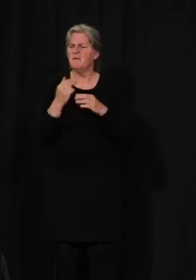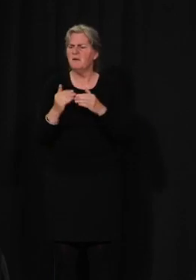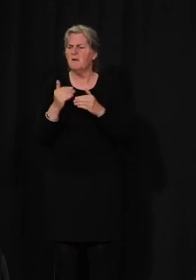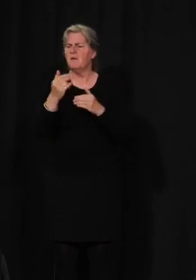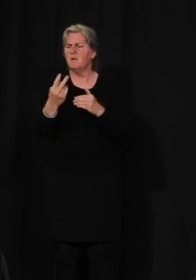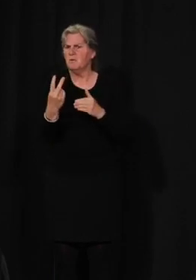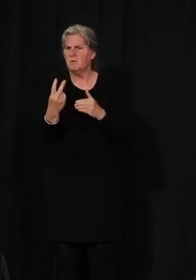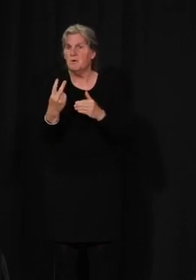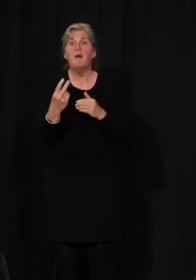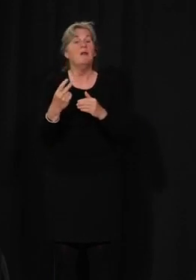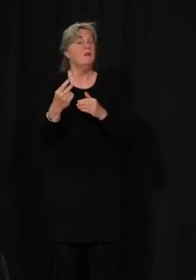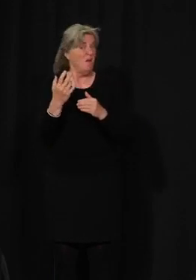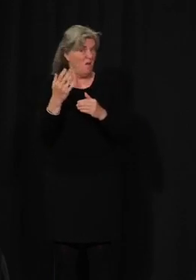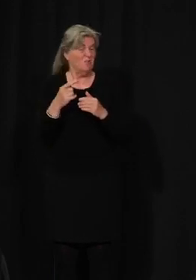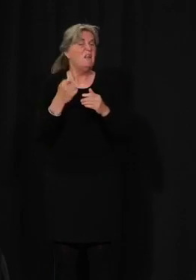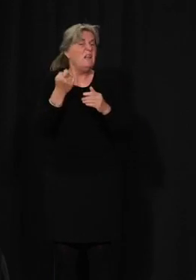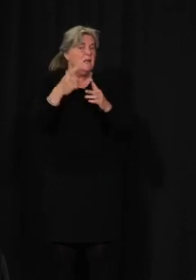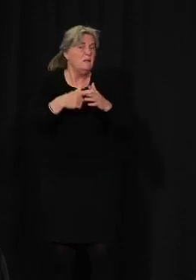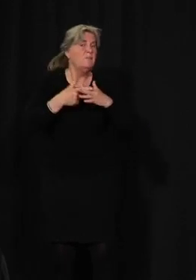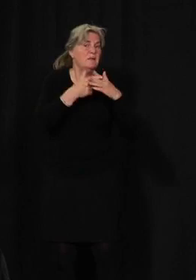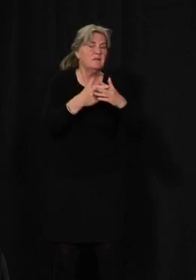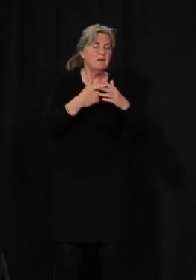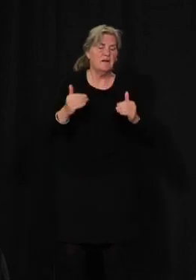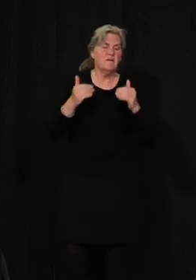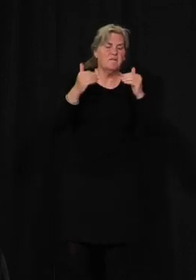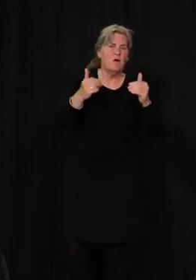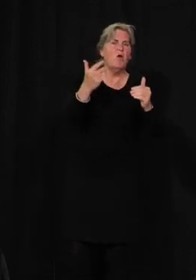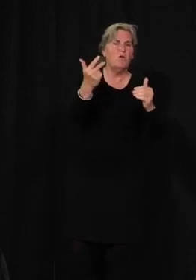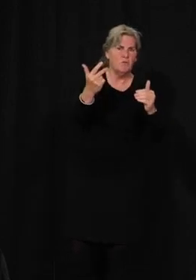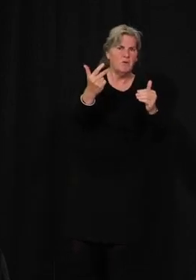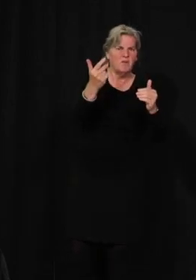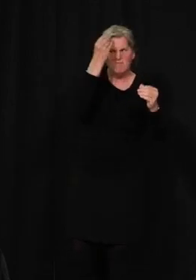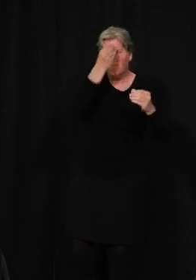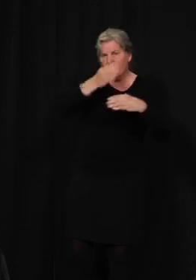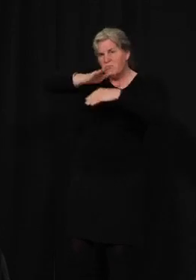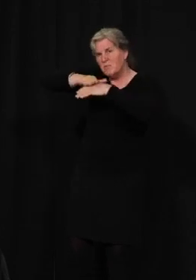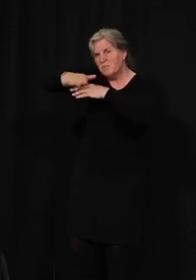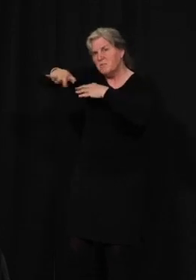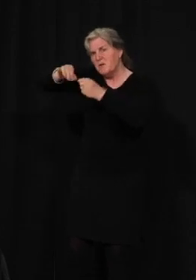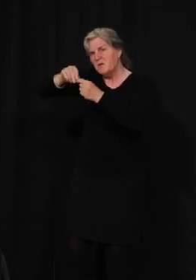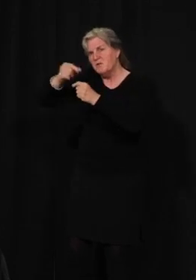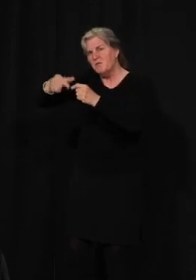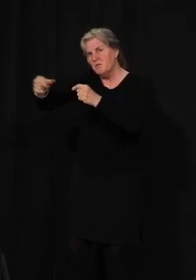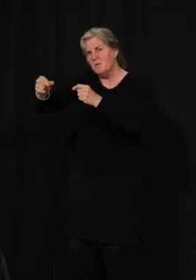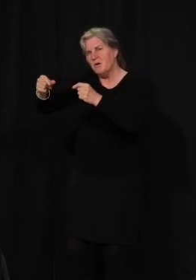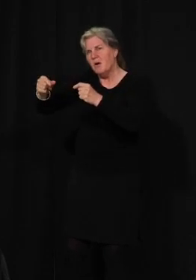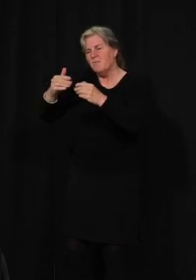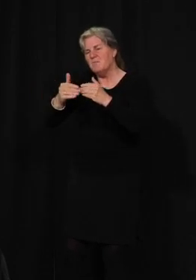phase three to recommend to government for further relaxatis as described in the path forward plan.